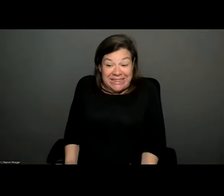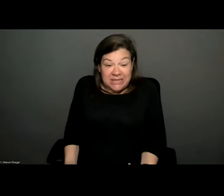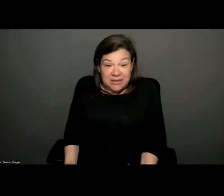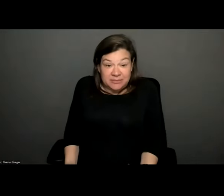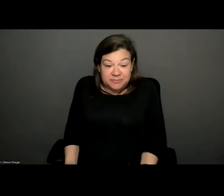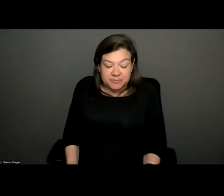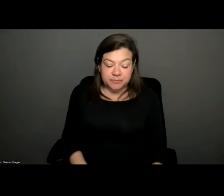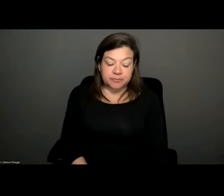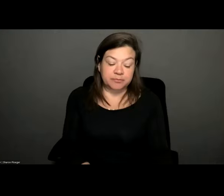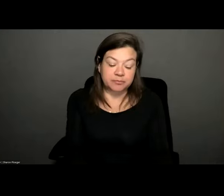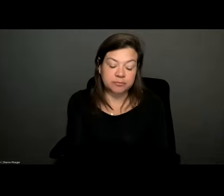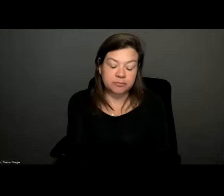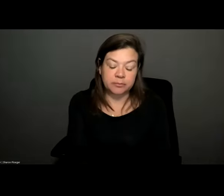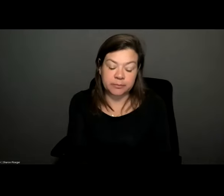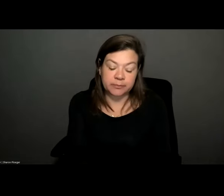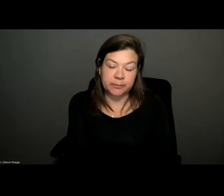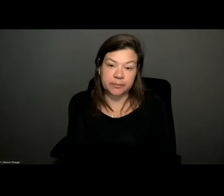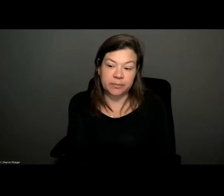And, you know, at the time I was,